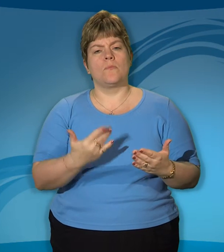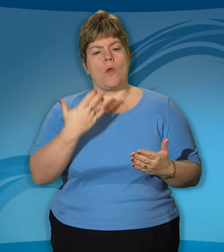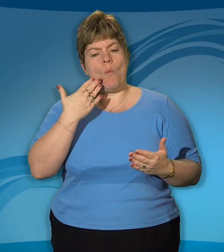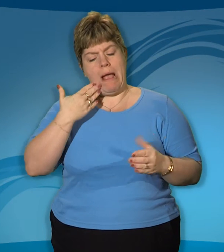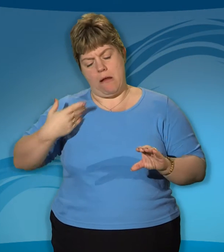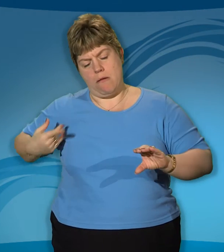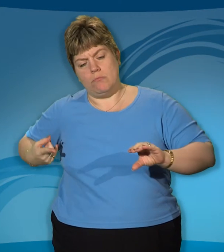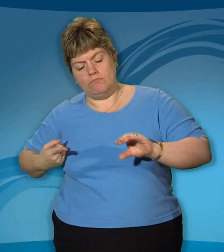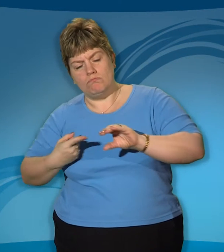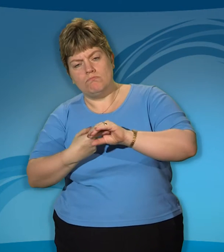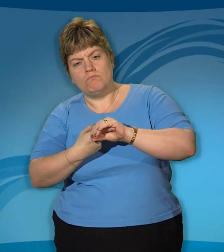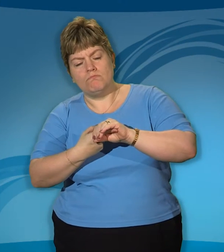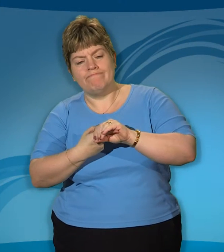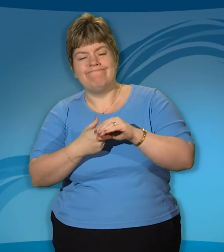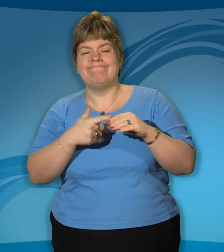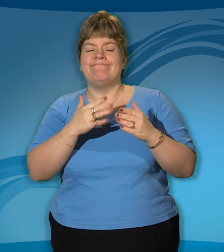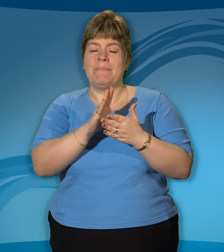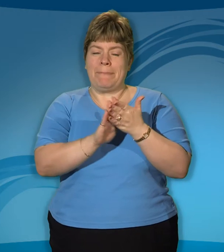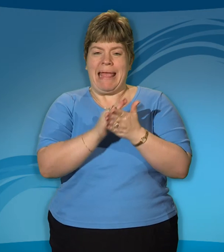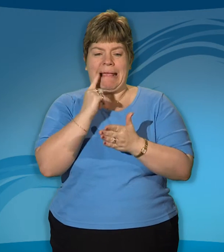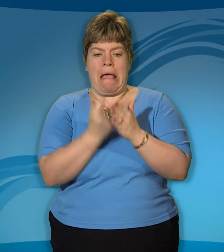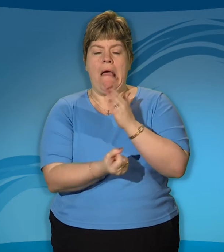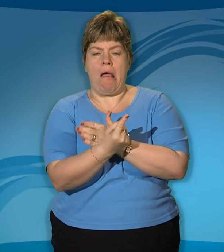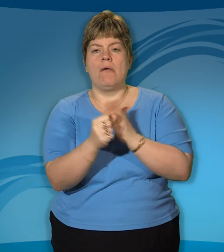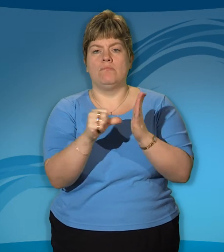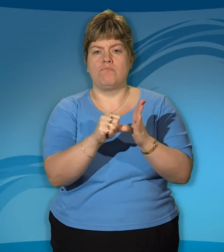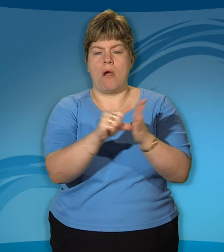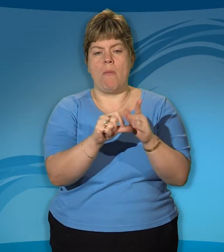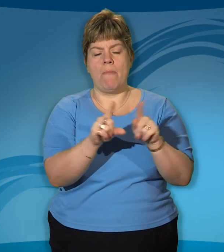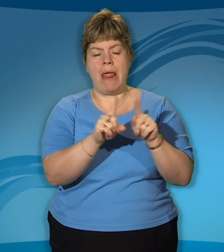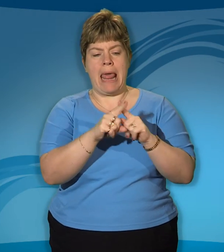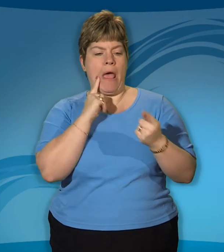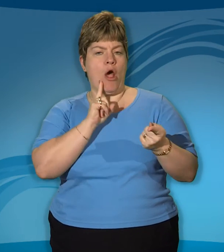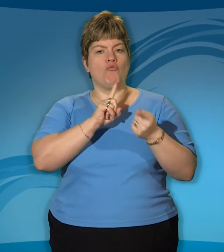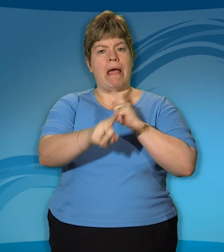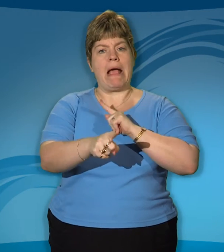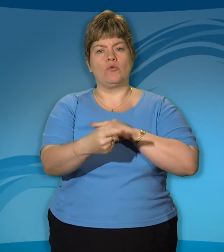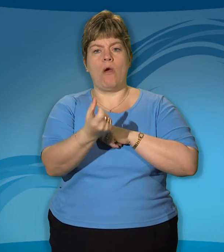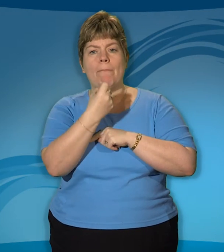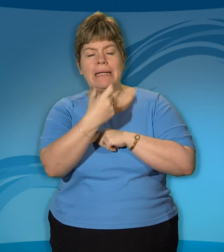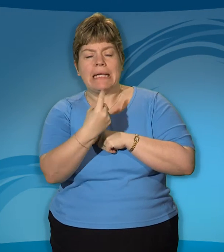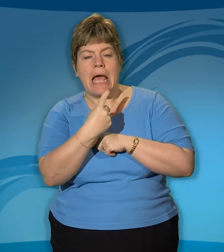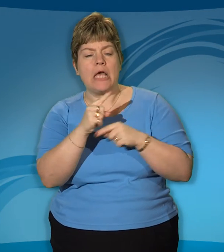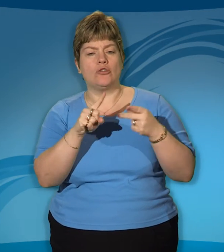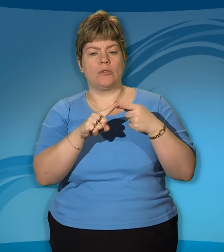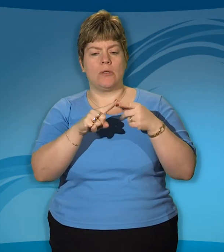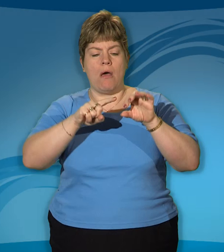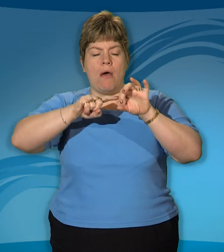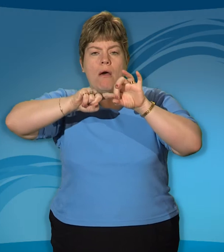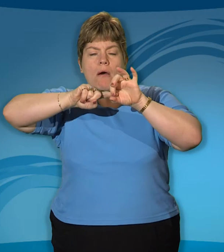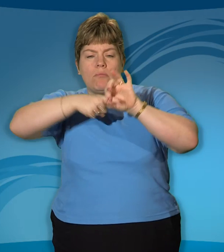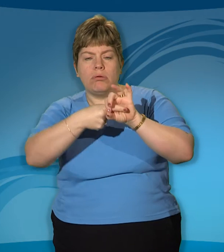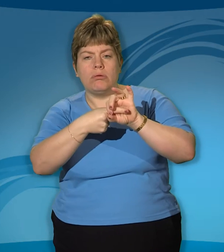Flexible sigmoidoscopy can result in complications such as reactions to medications, perforation